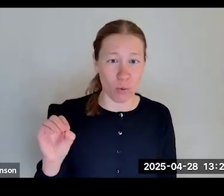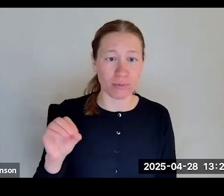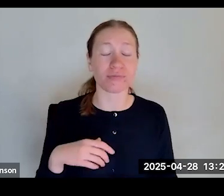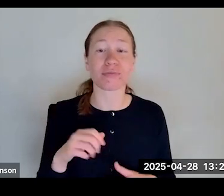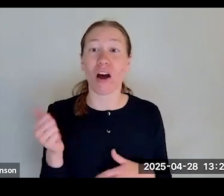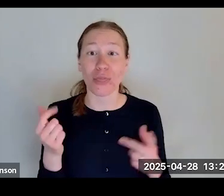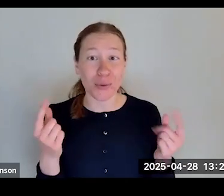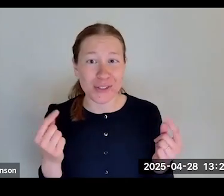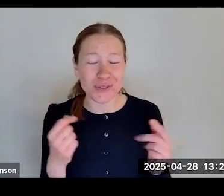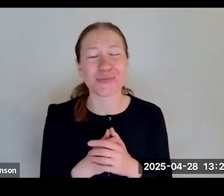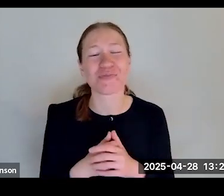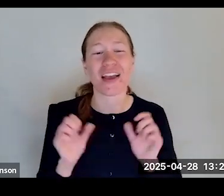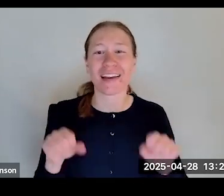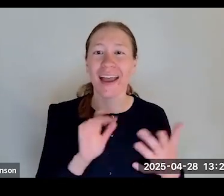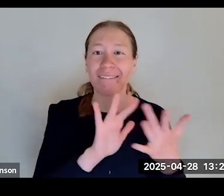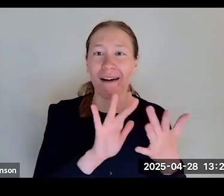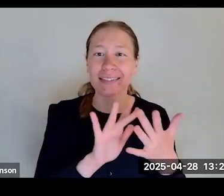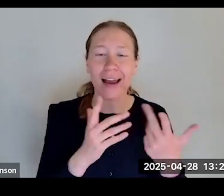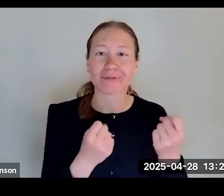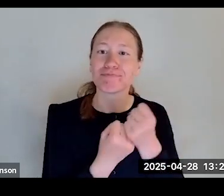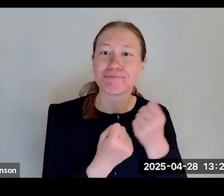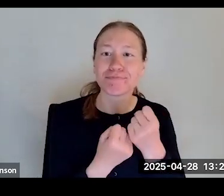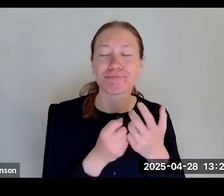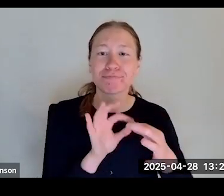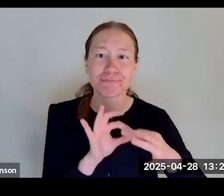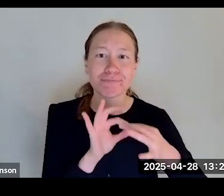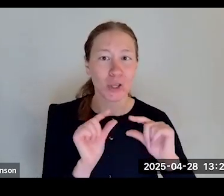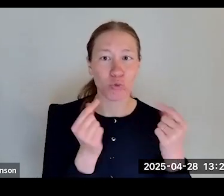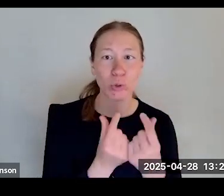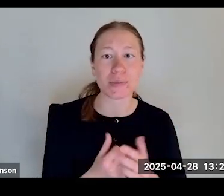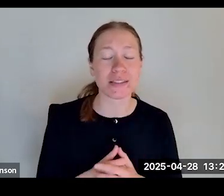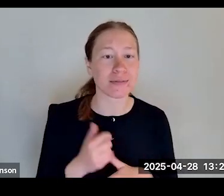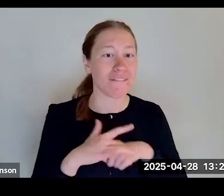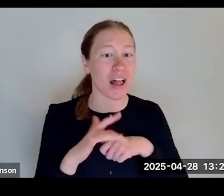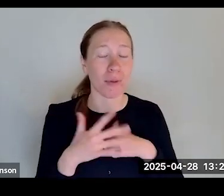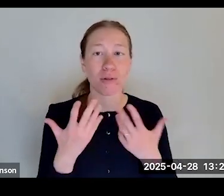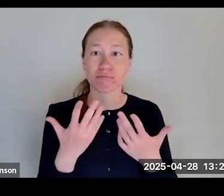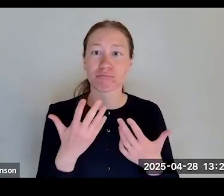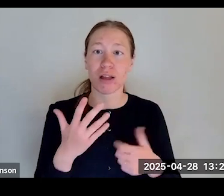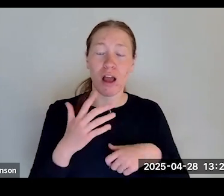There are groups on campus for individuals who have like-minded interest